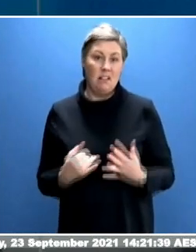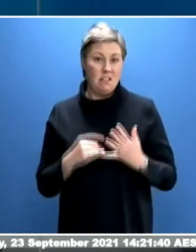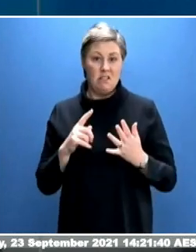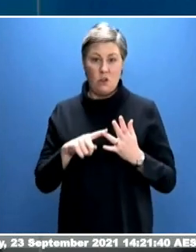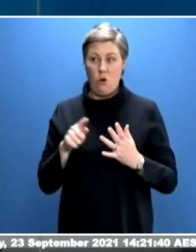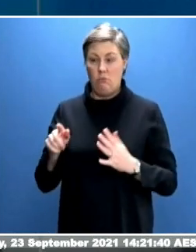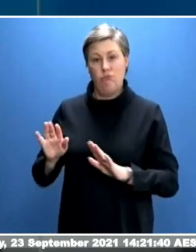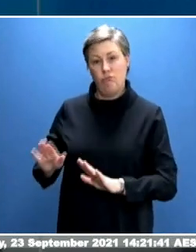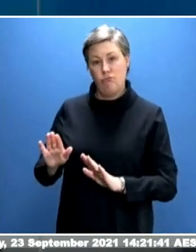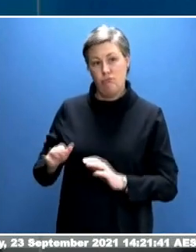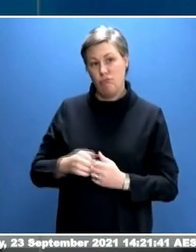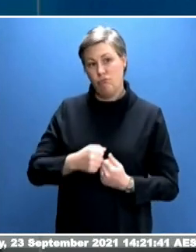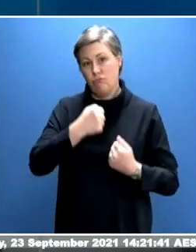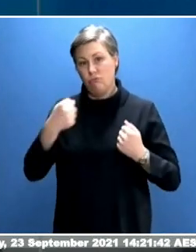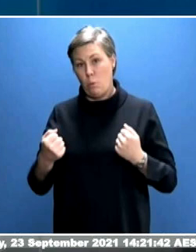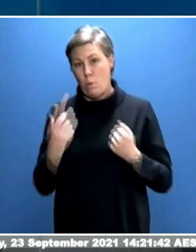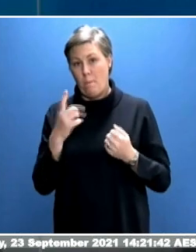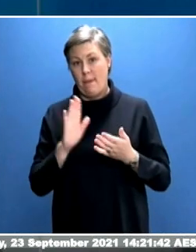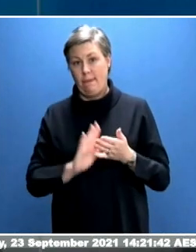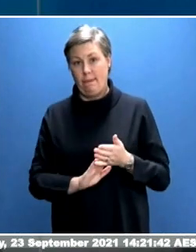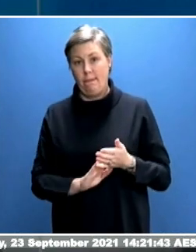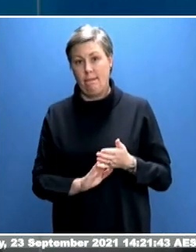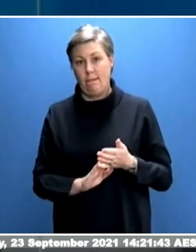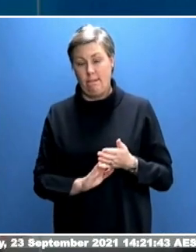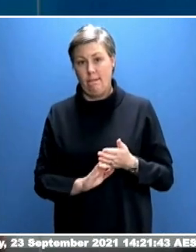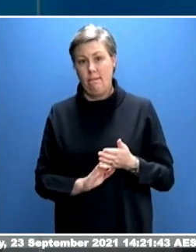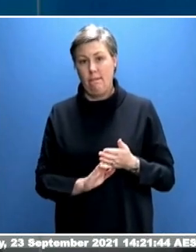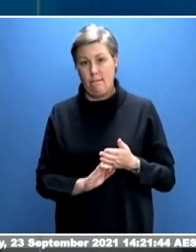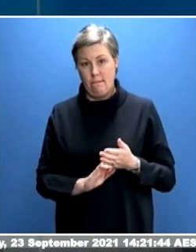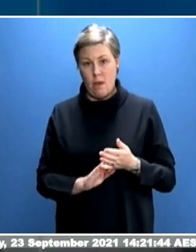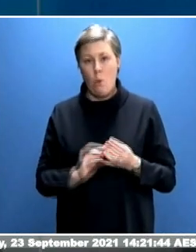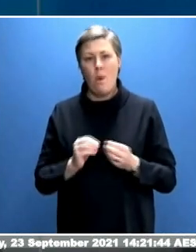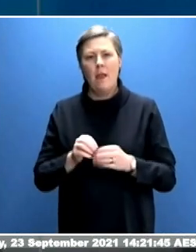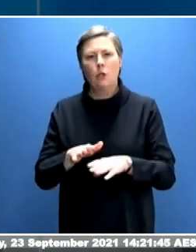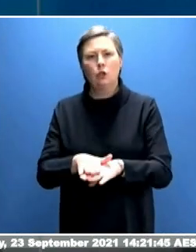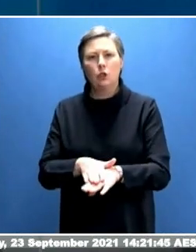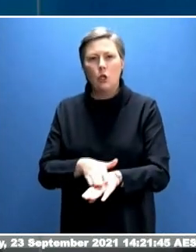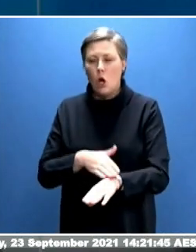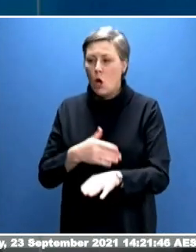a further month and has had quite an extensive transition to foster care,